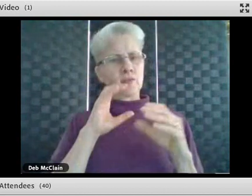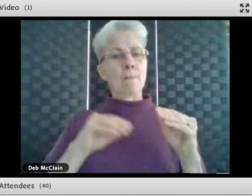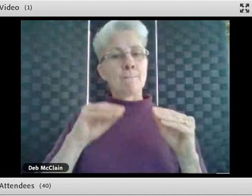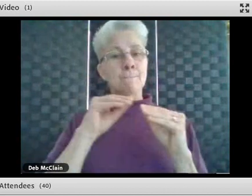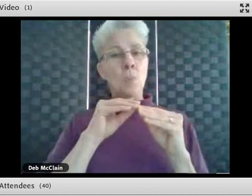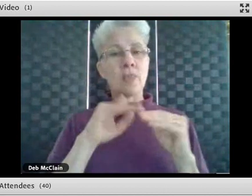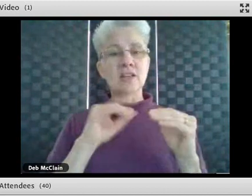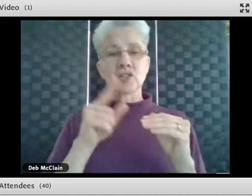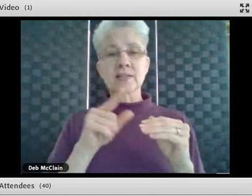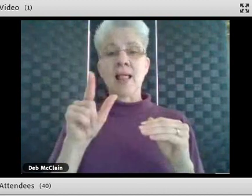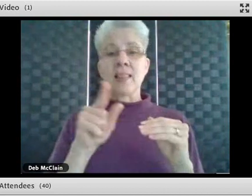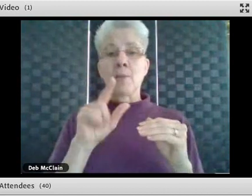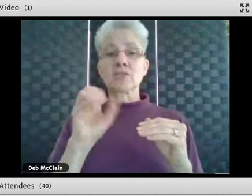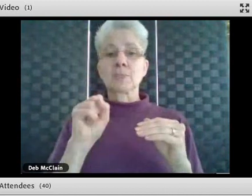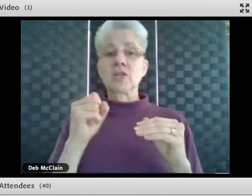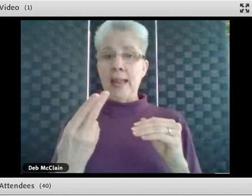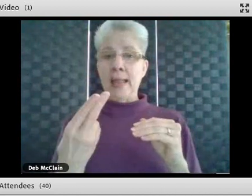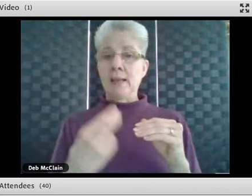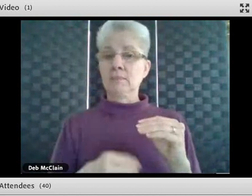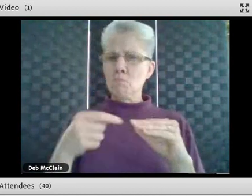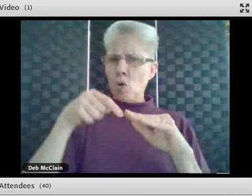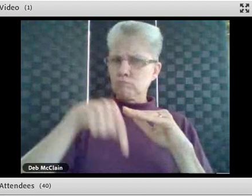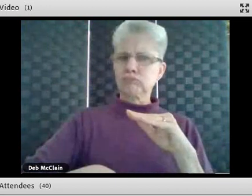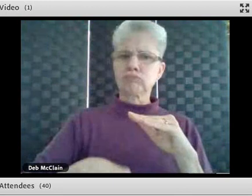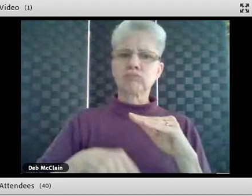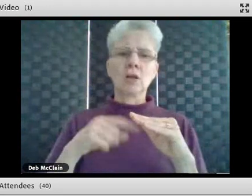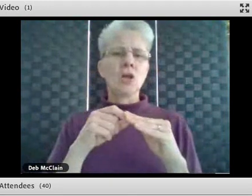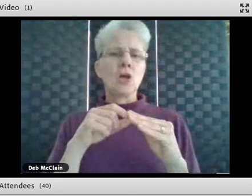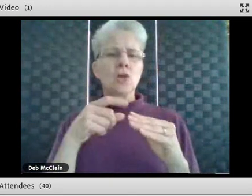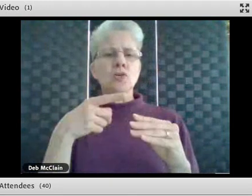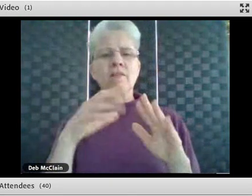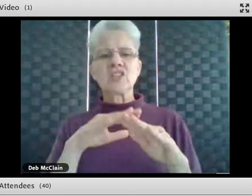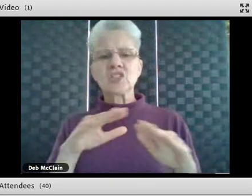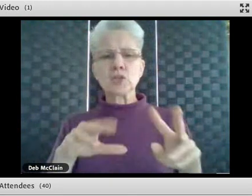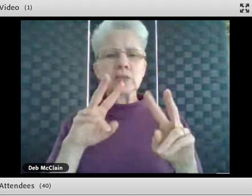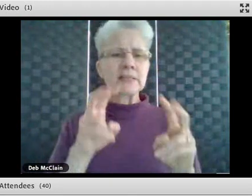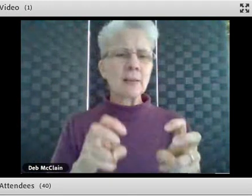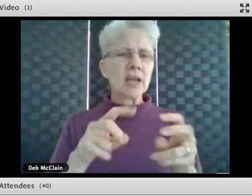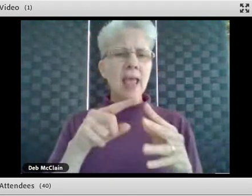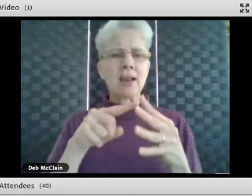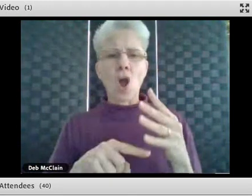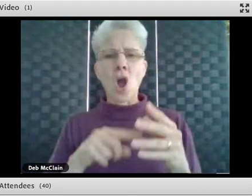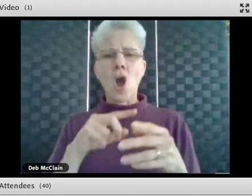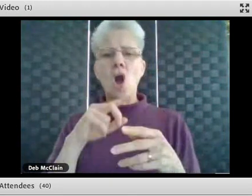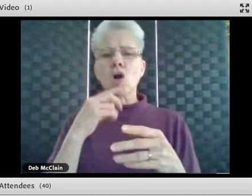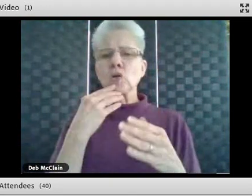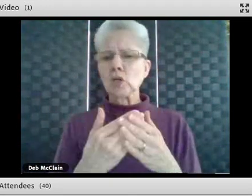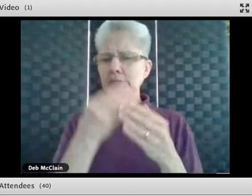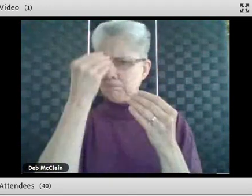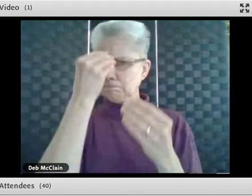Library of Congress Subject Headings. Patron, the Children subject headings, all sorts of good stuff here that's free.